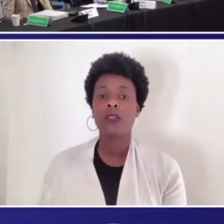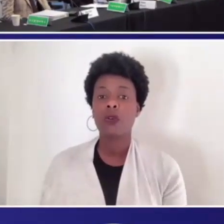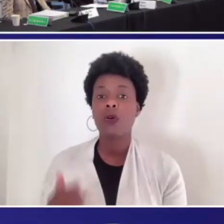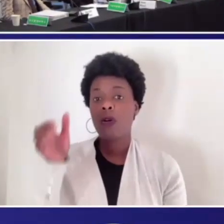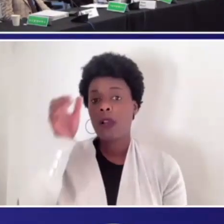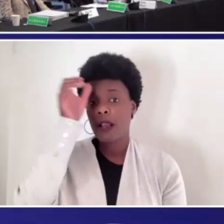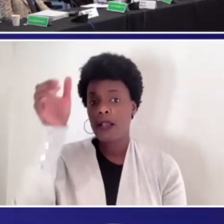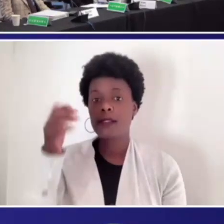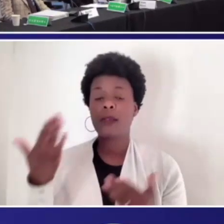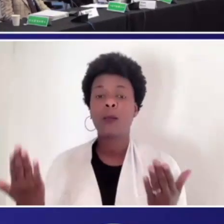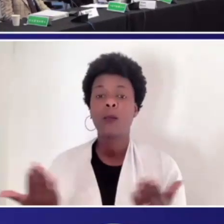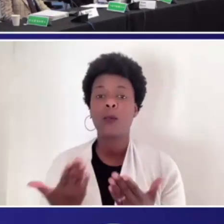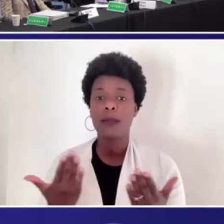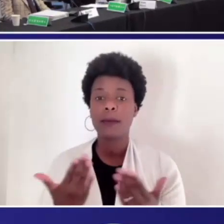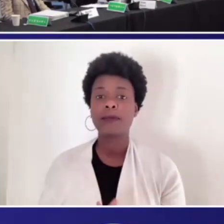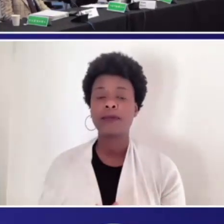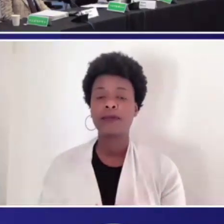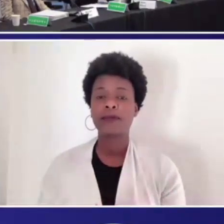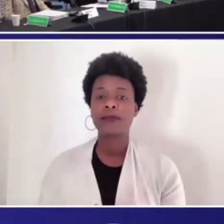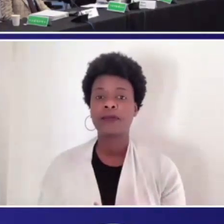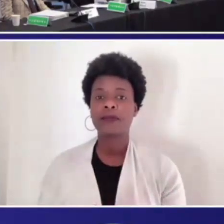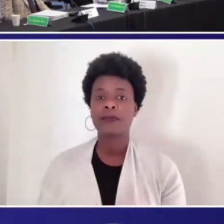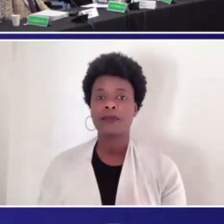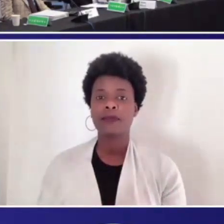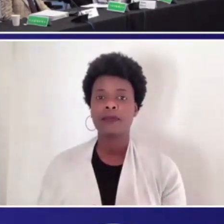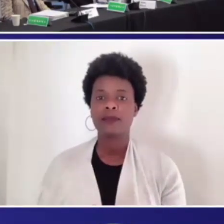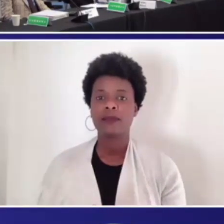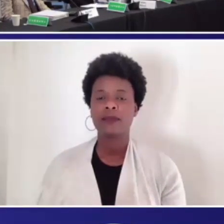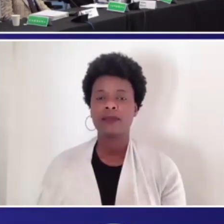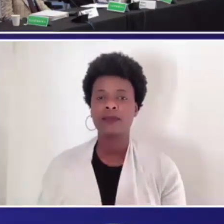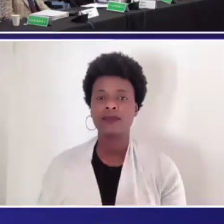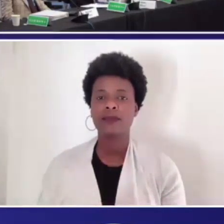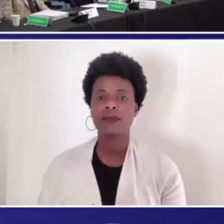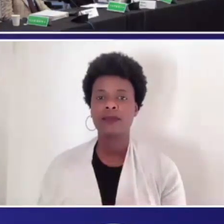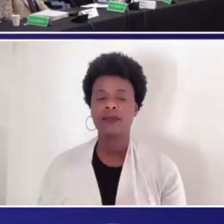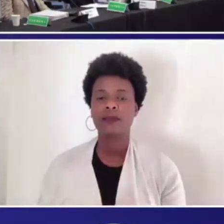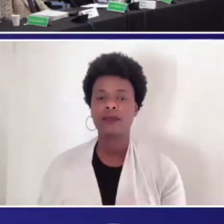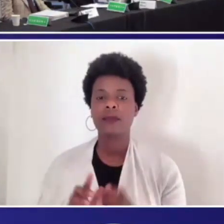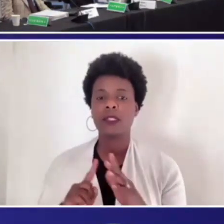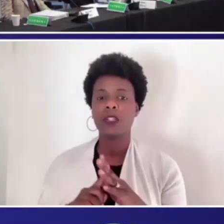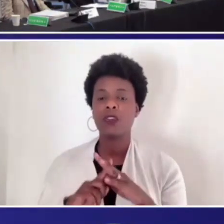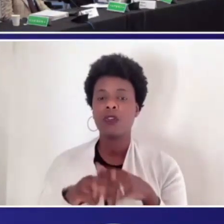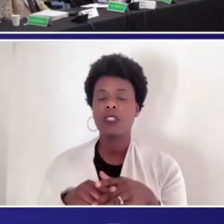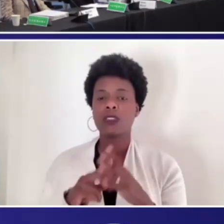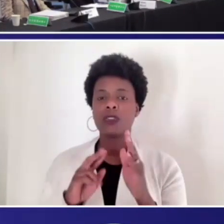that the original definition of 668.2 says